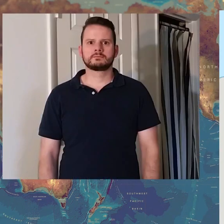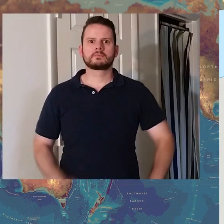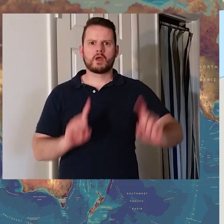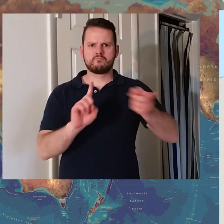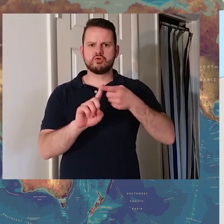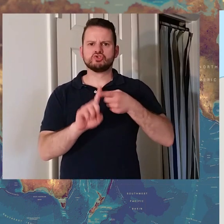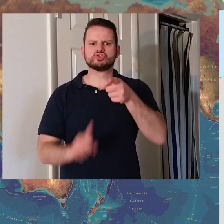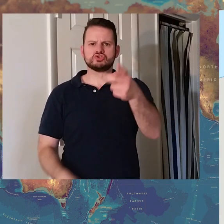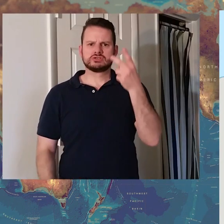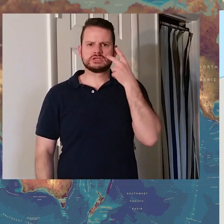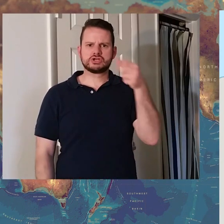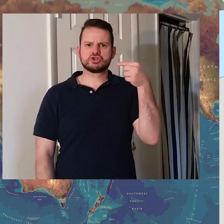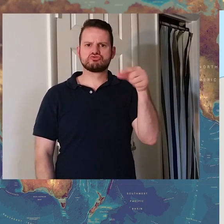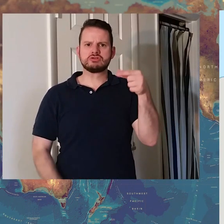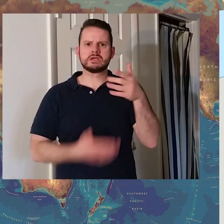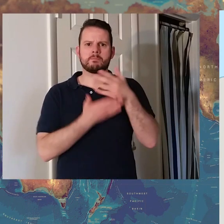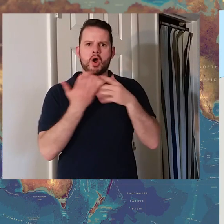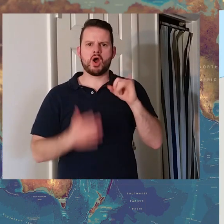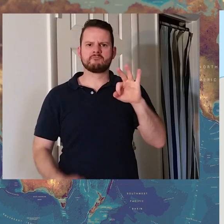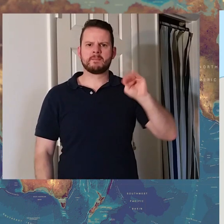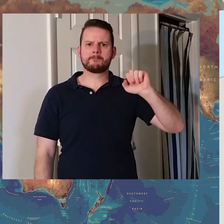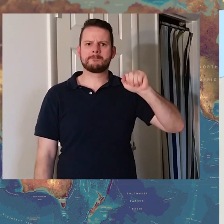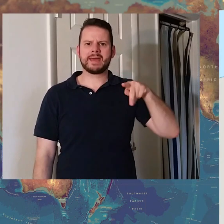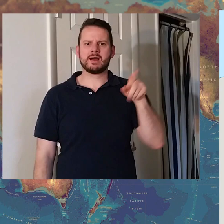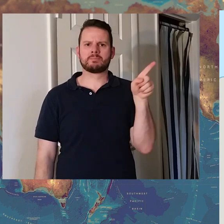First of all, you see the green part of the map.